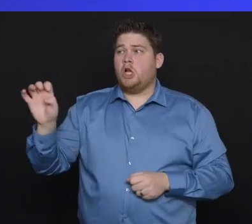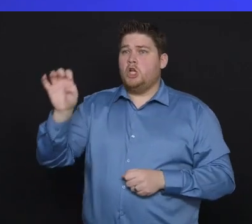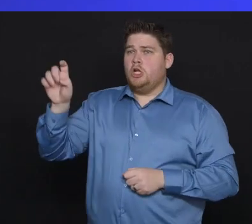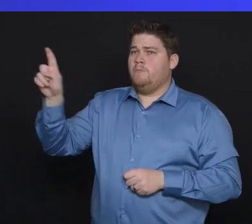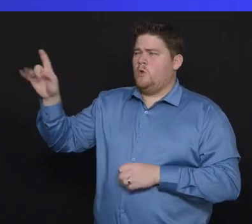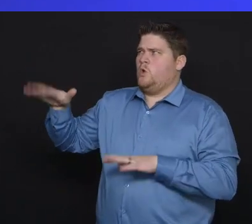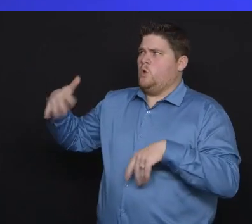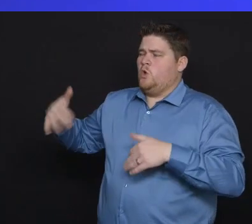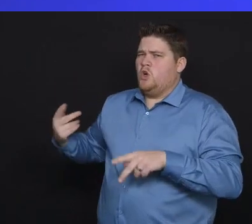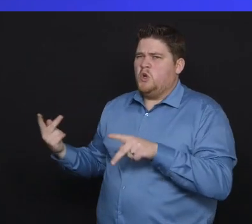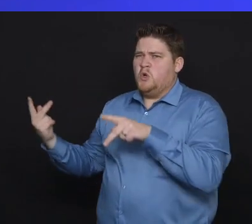went to Europe, and through China